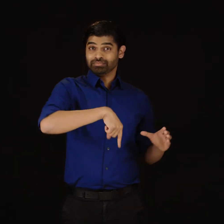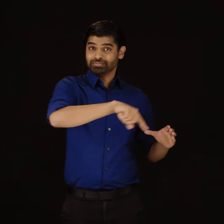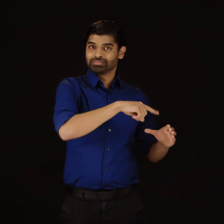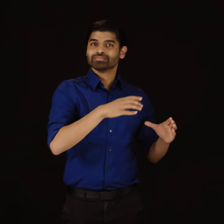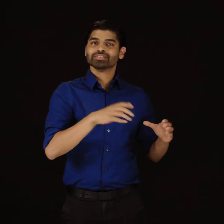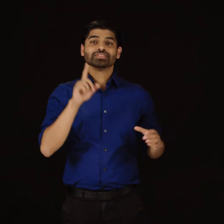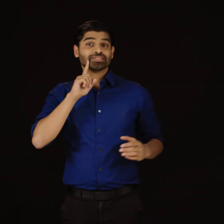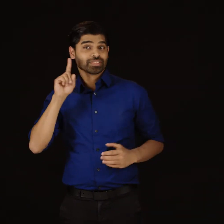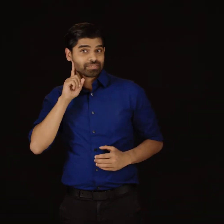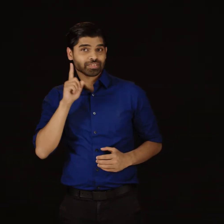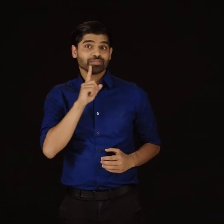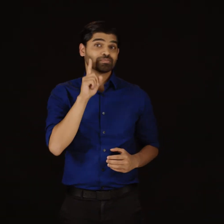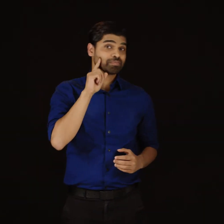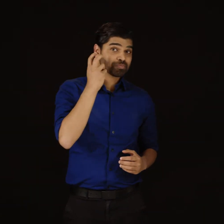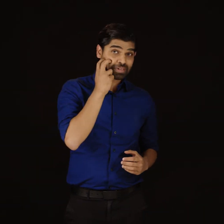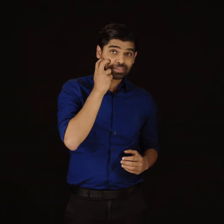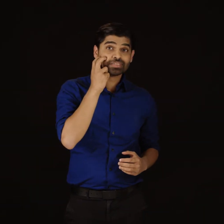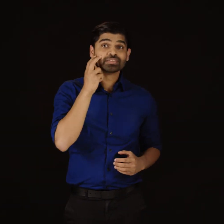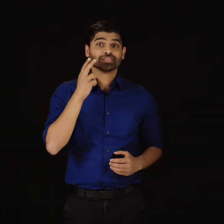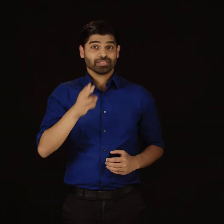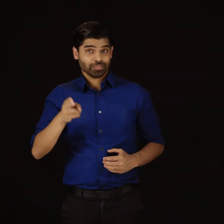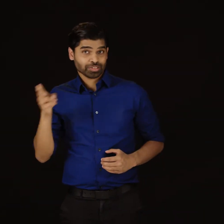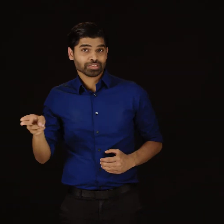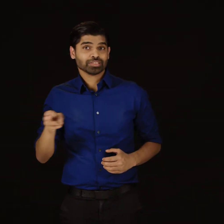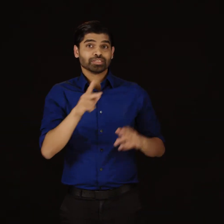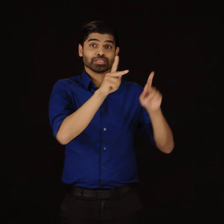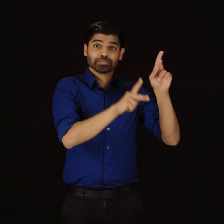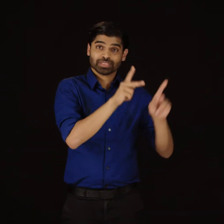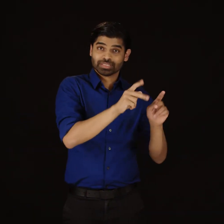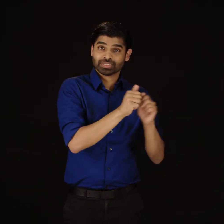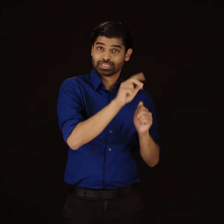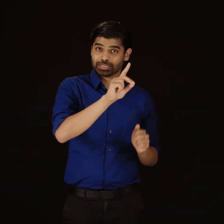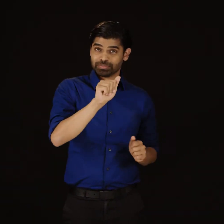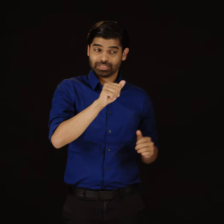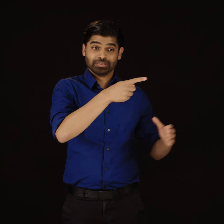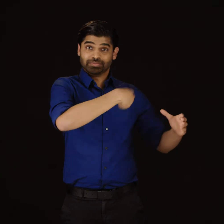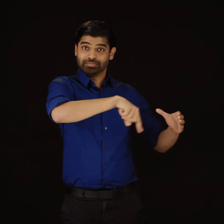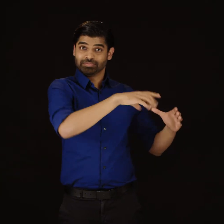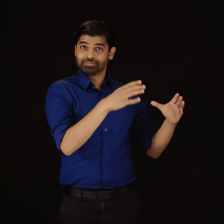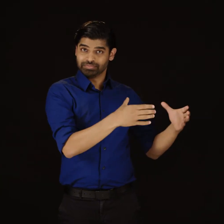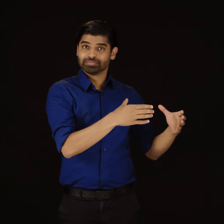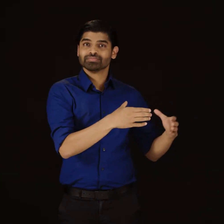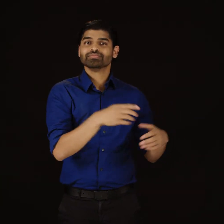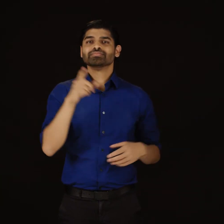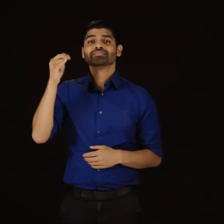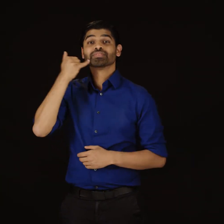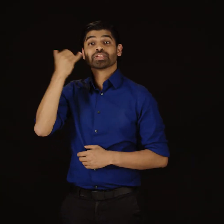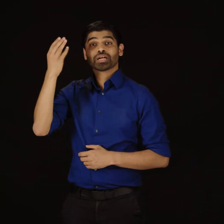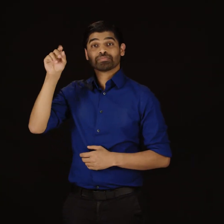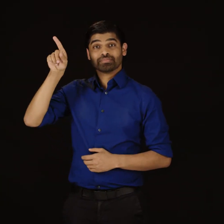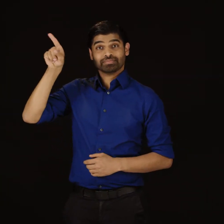A Credit Check may be performed by a wireless service provider to establish if a potential customer is creditworthy.